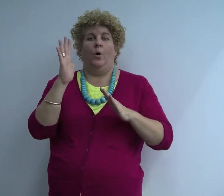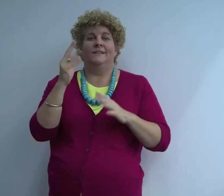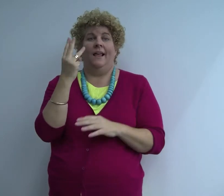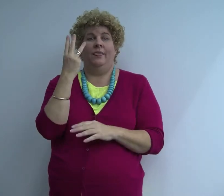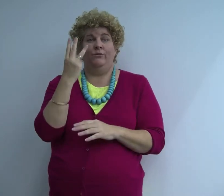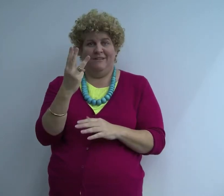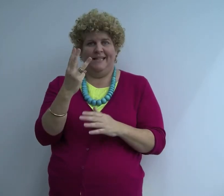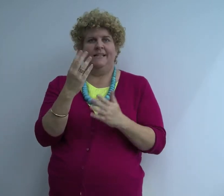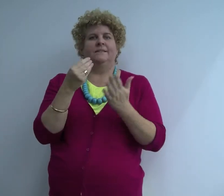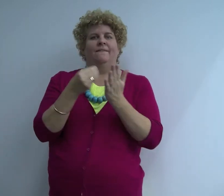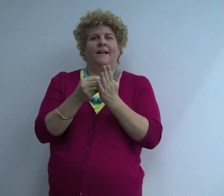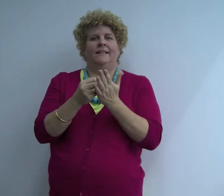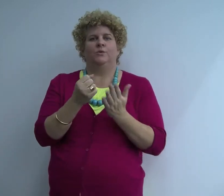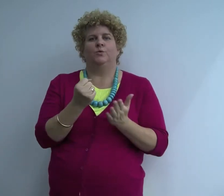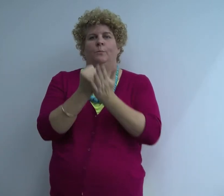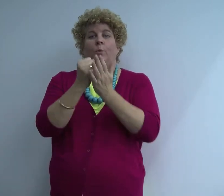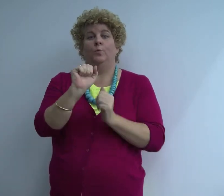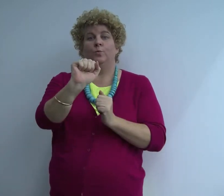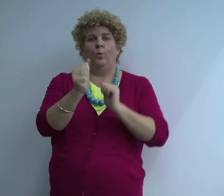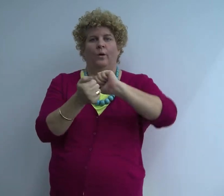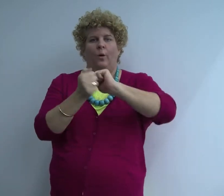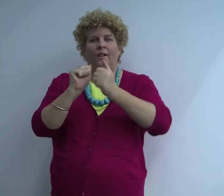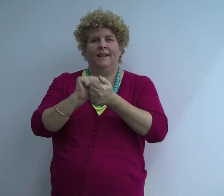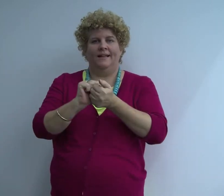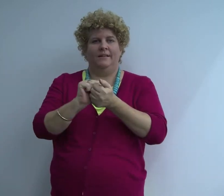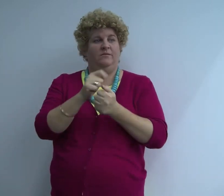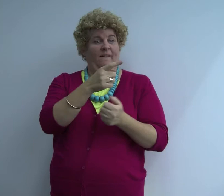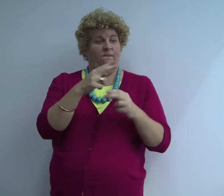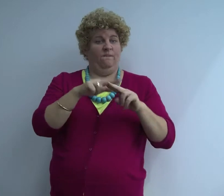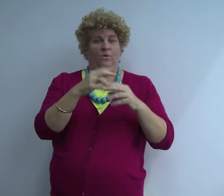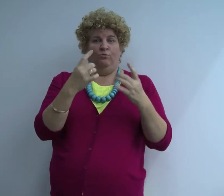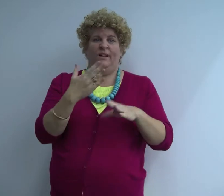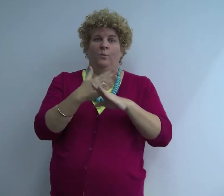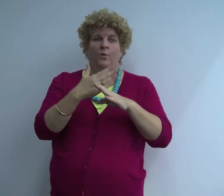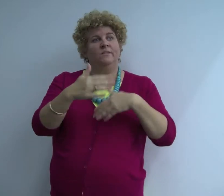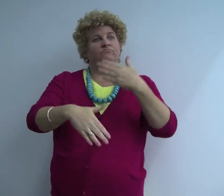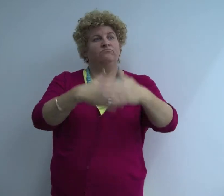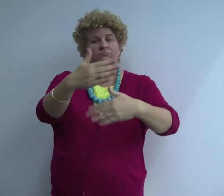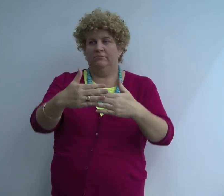Auslan 3 is funding support for colleagues in the workplace. If you already have a job,